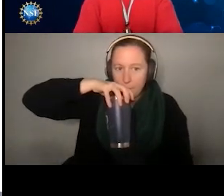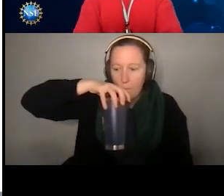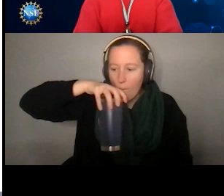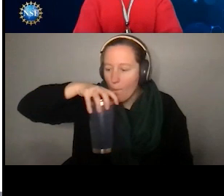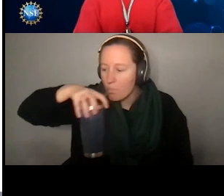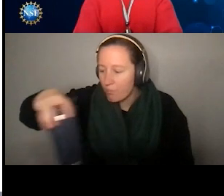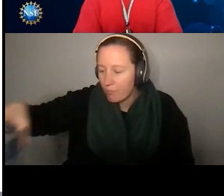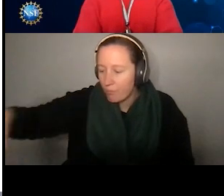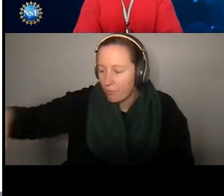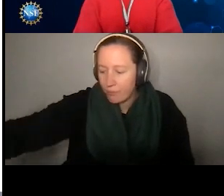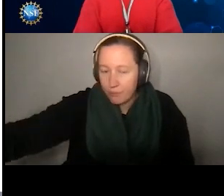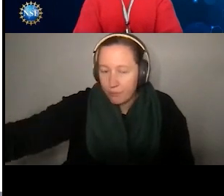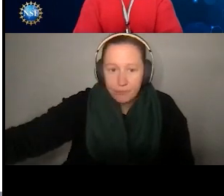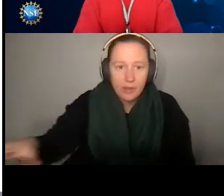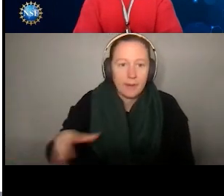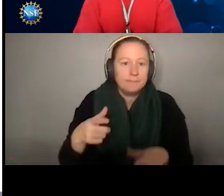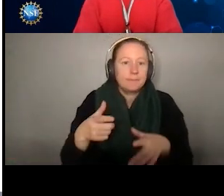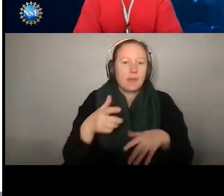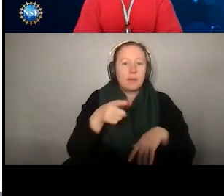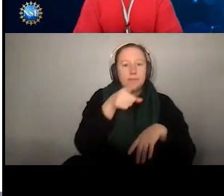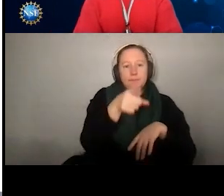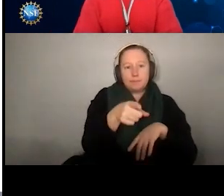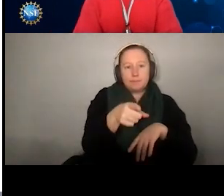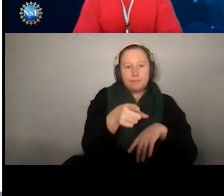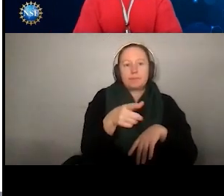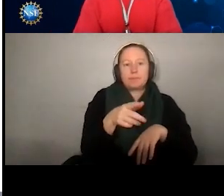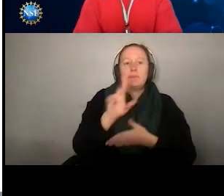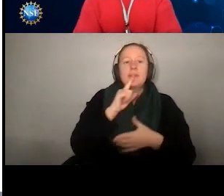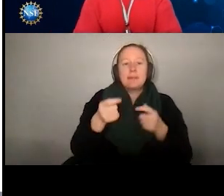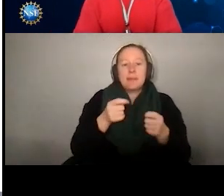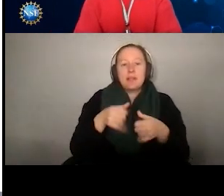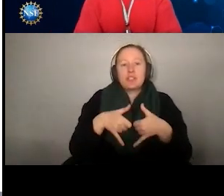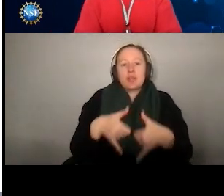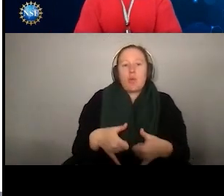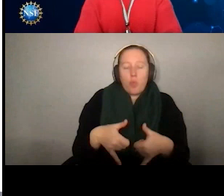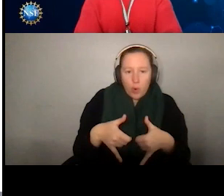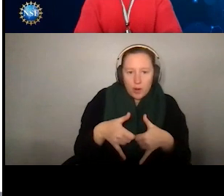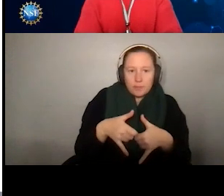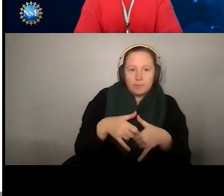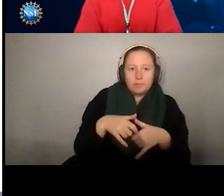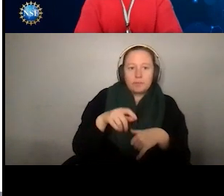1812334 with initial funding obligated in fiscal year 2018.